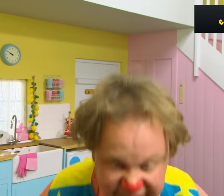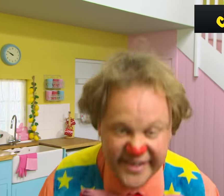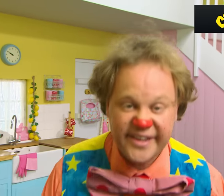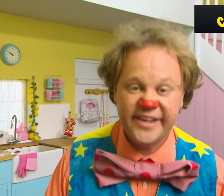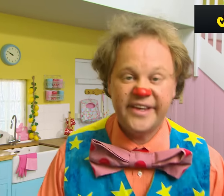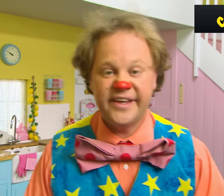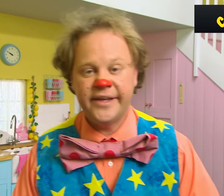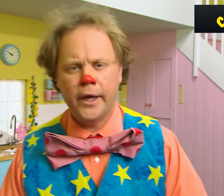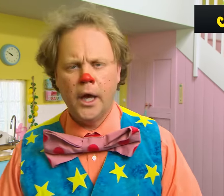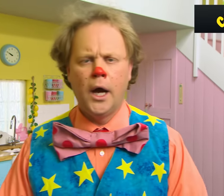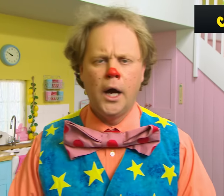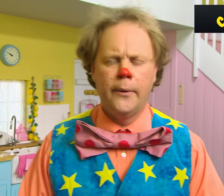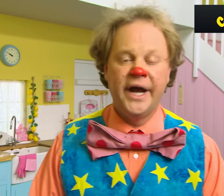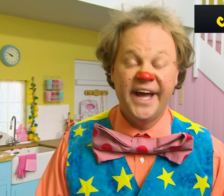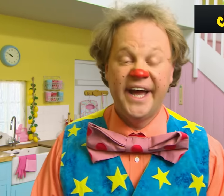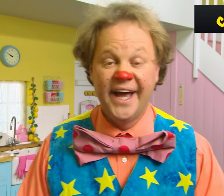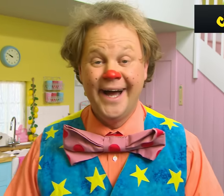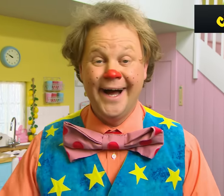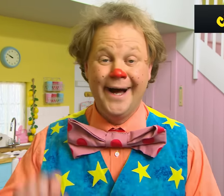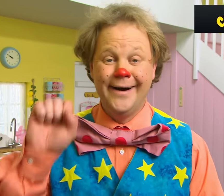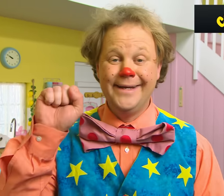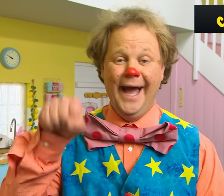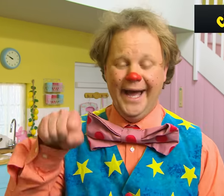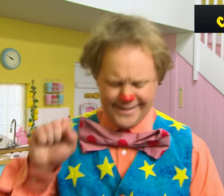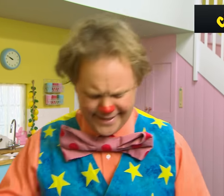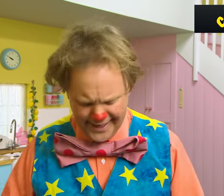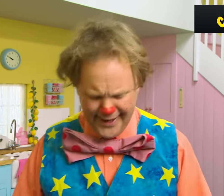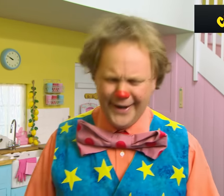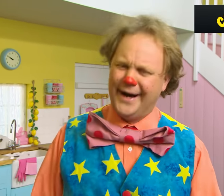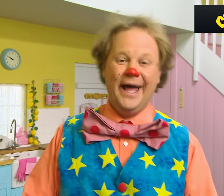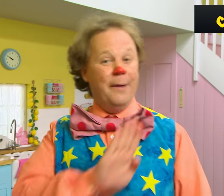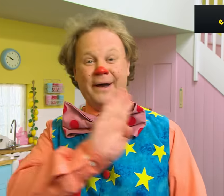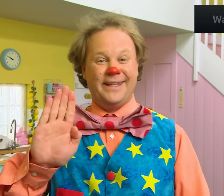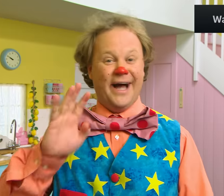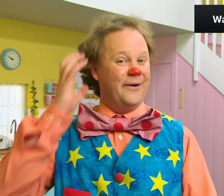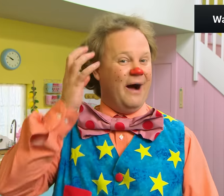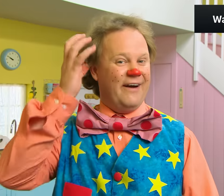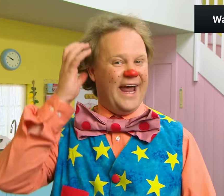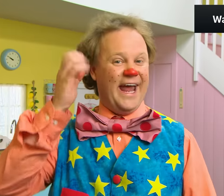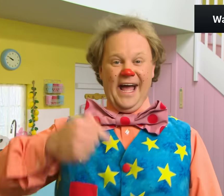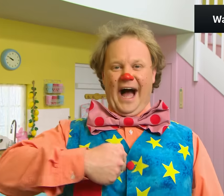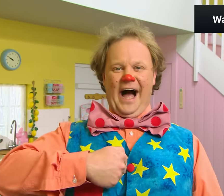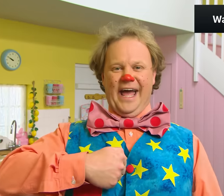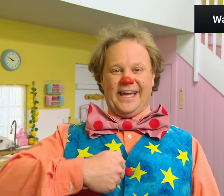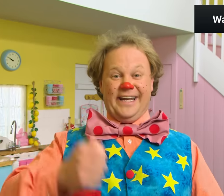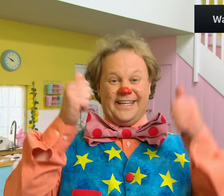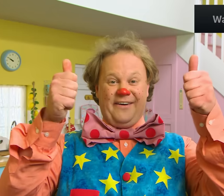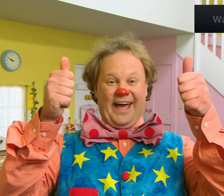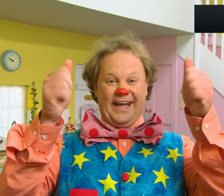you put too many things in the box oh yes but don't worry i can do it